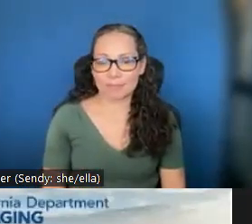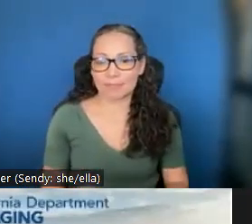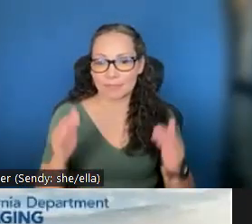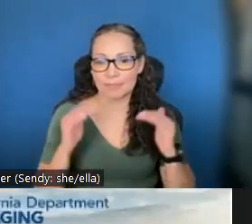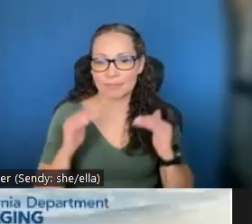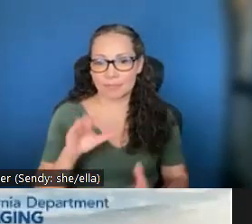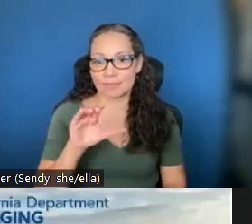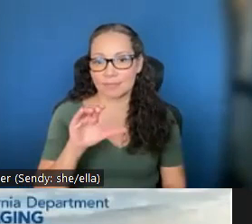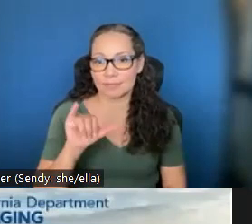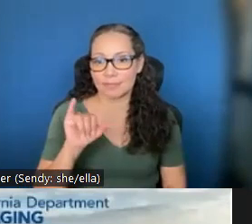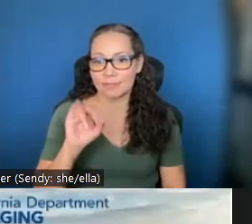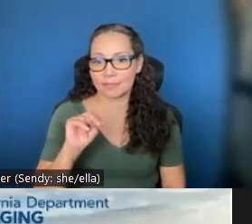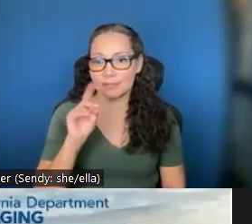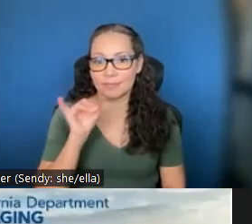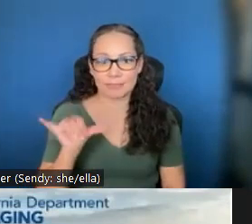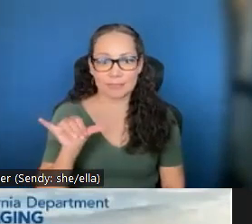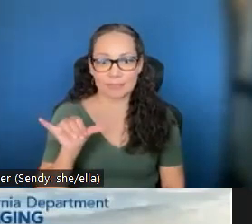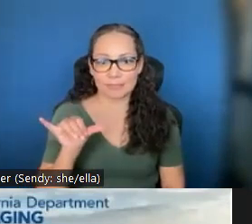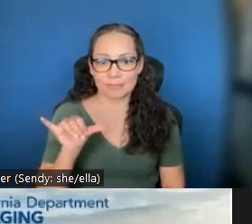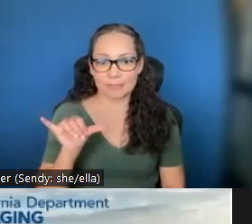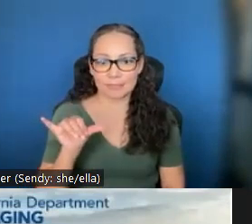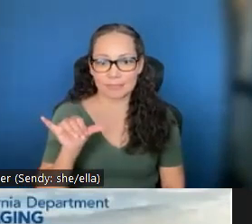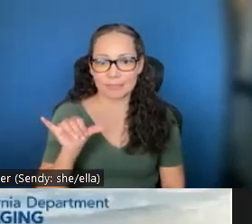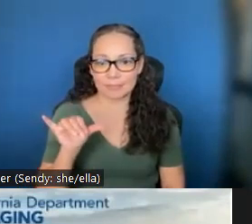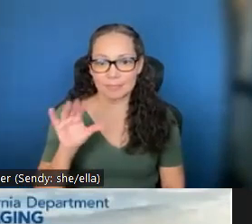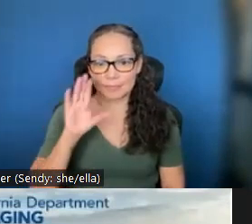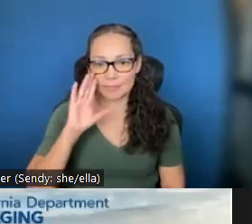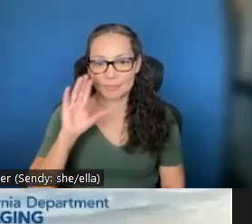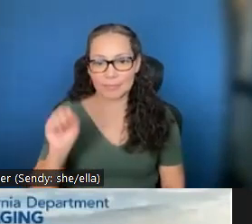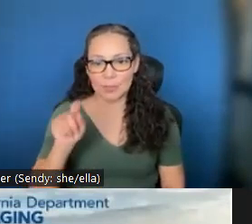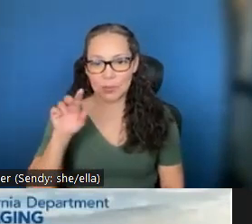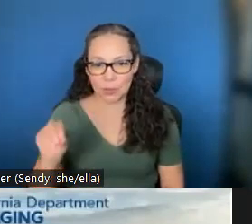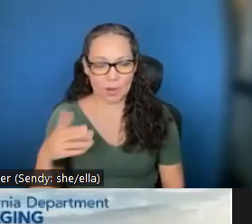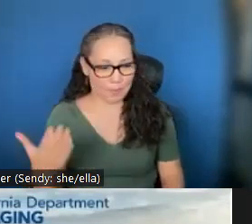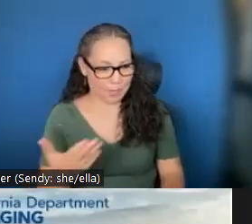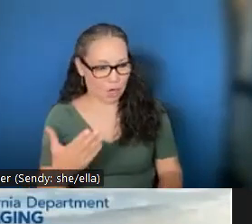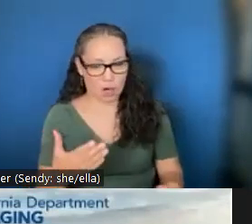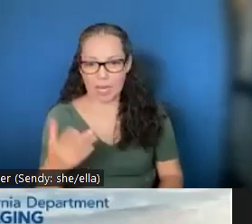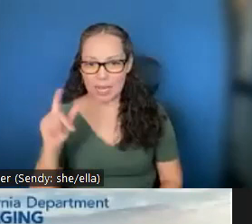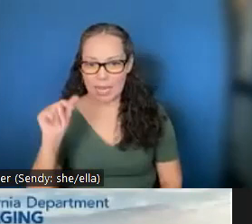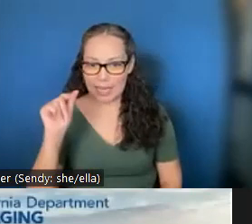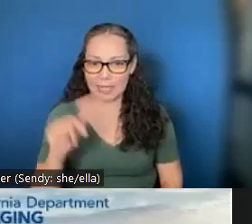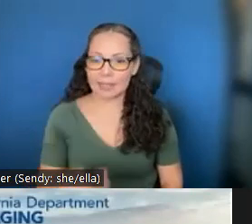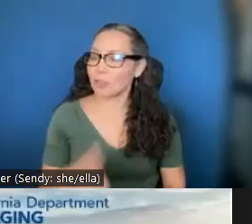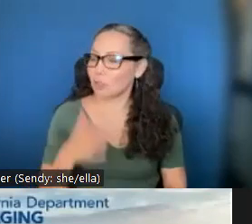SoDo good morning my name is Cindy SoDo I'm in Los Angeles thank you hi Cindy good morning uh